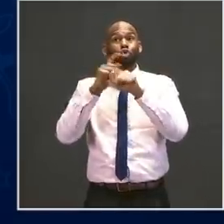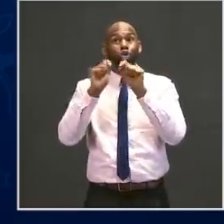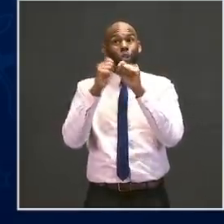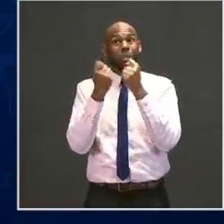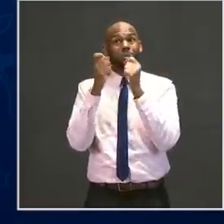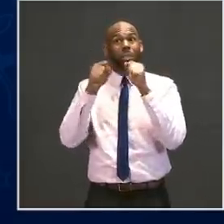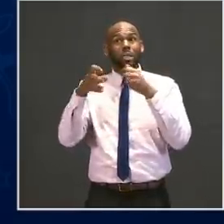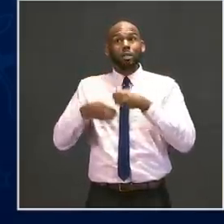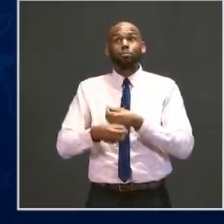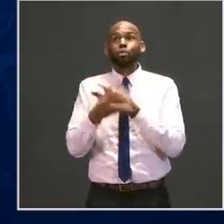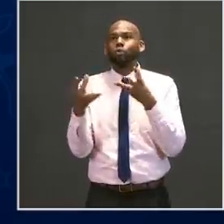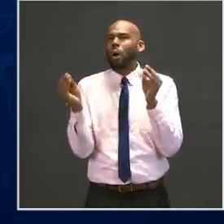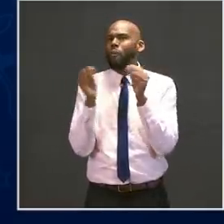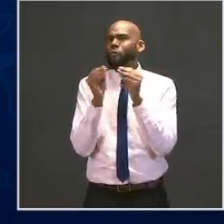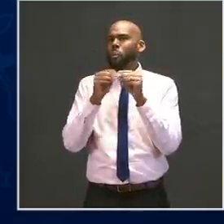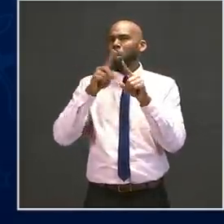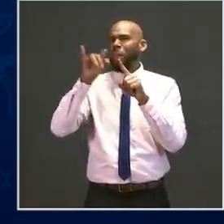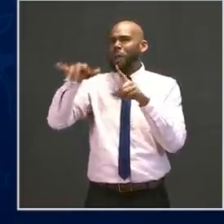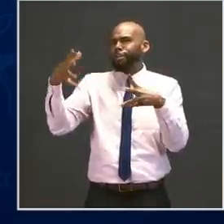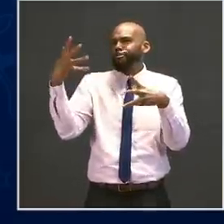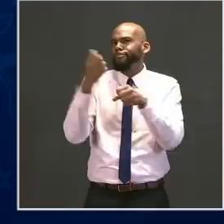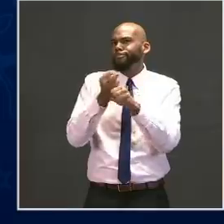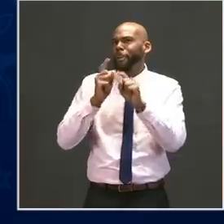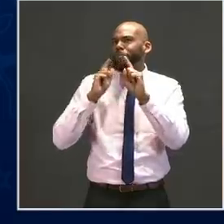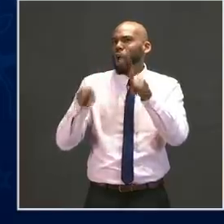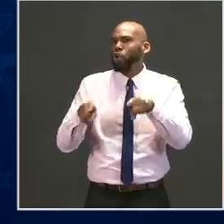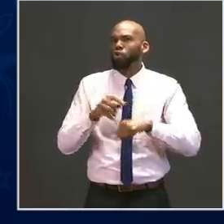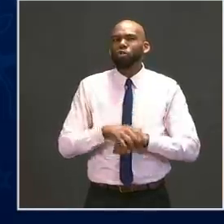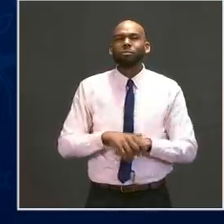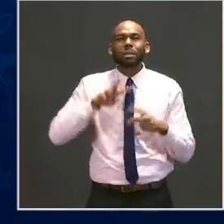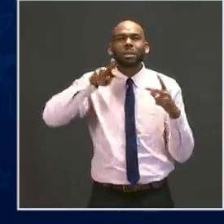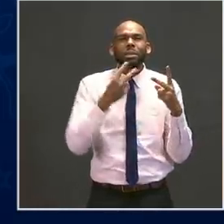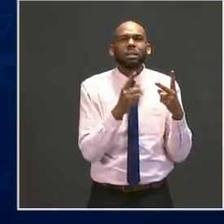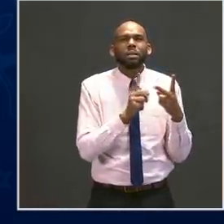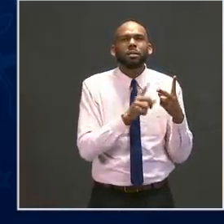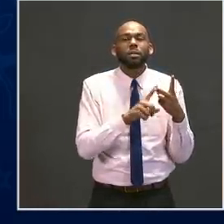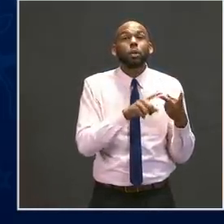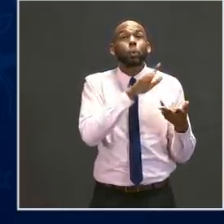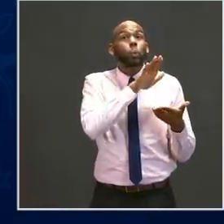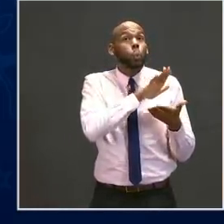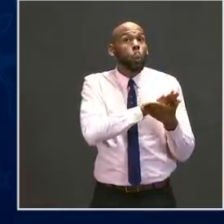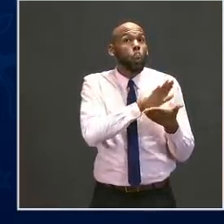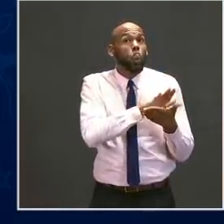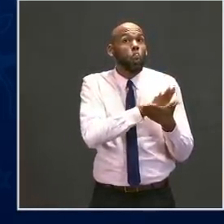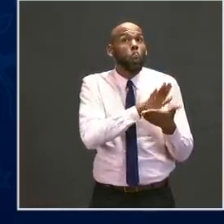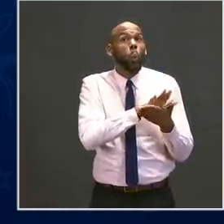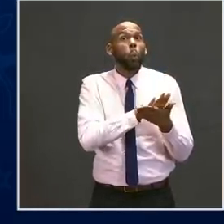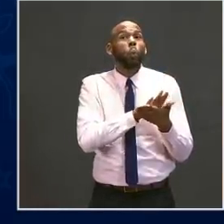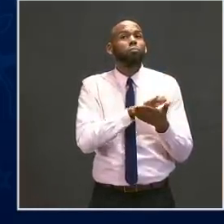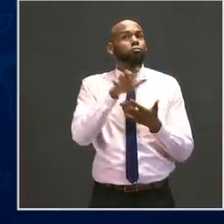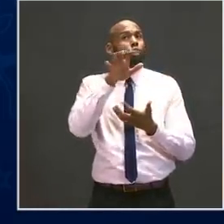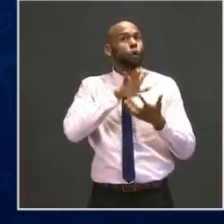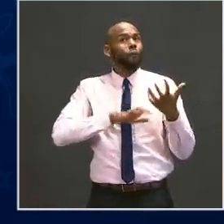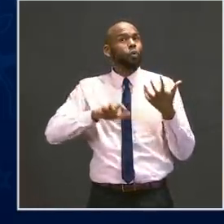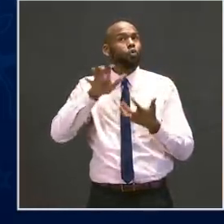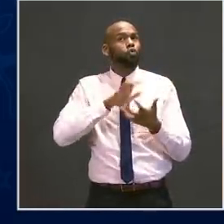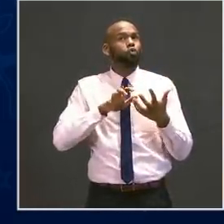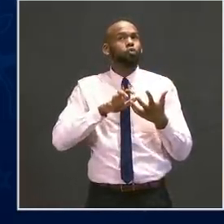given you gave me the opportunity. What was your second question? The Press: On the domestic front -- on schools: There's been some confusion as to just what the administration's goals